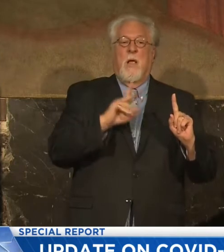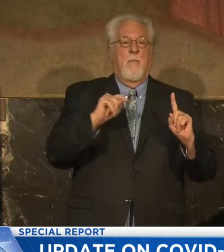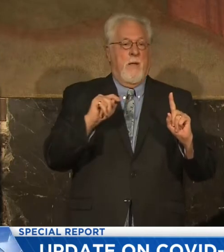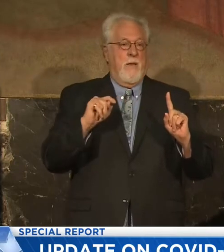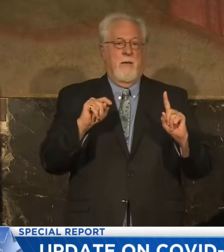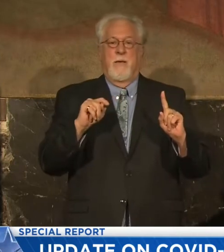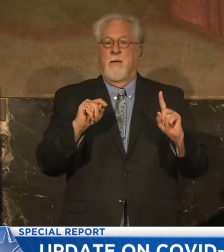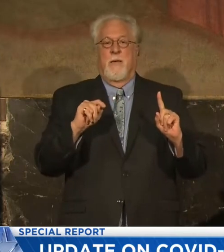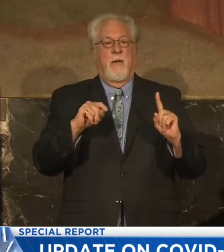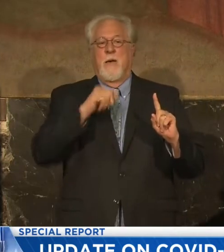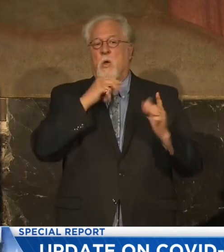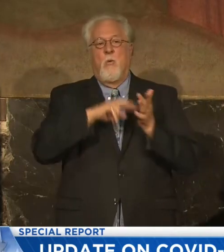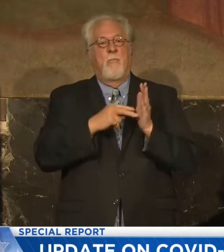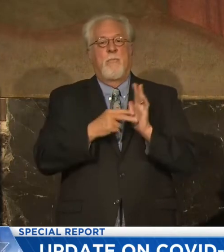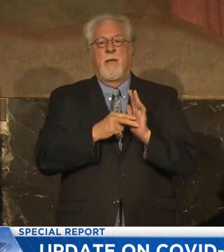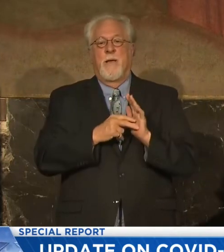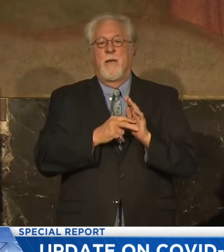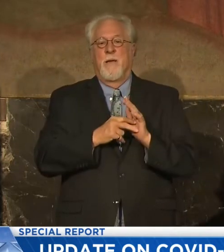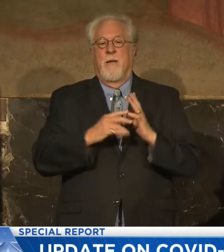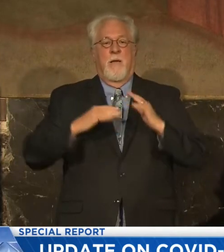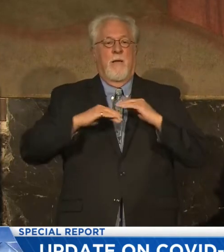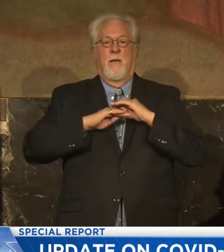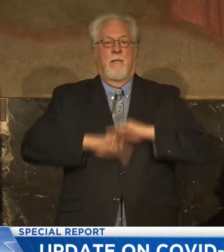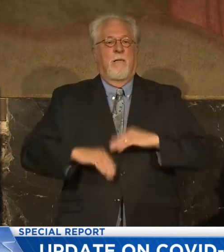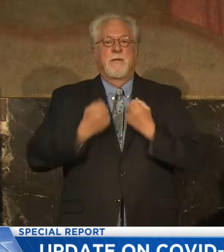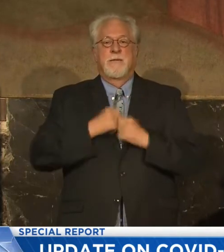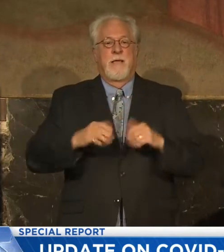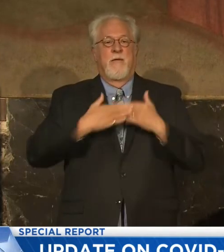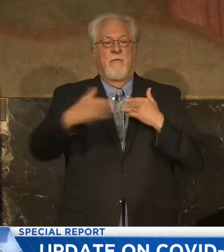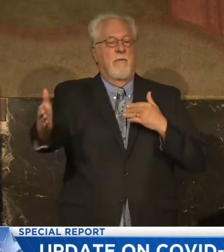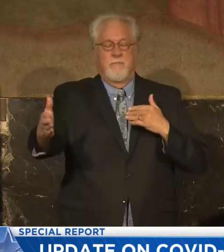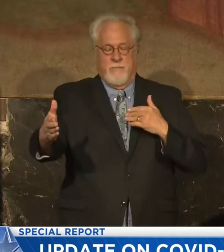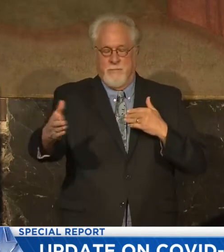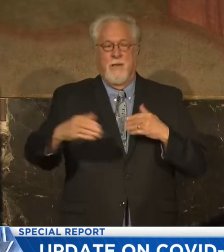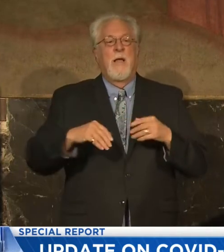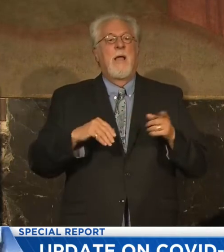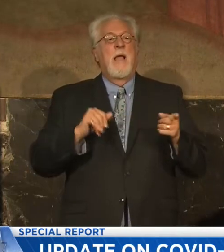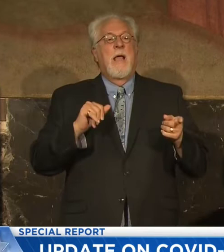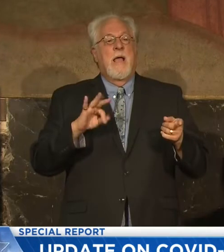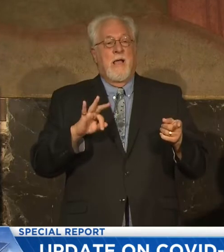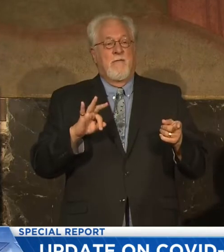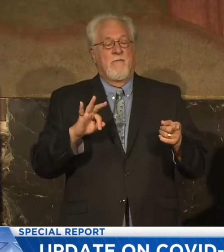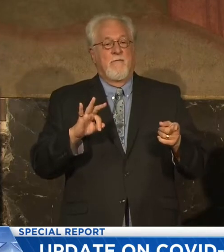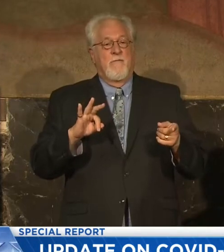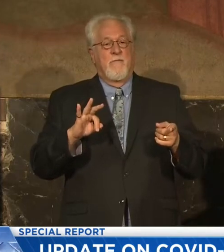THE VERY NEXT DAY. AND SO THAT ONE TEST IS IMPORTANT.